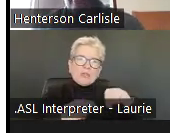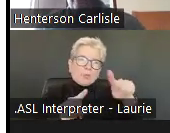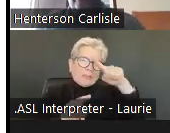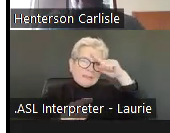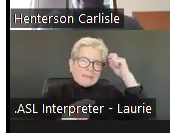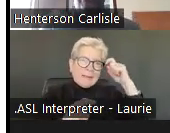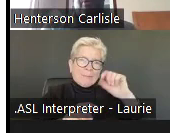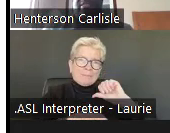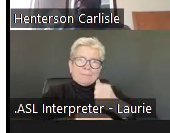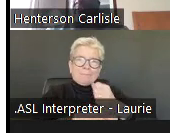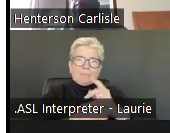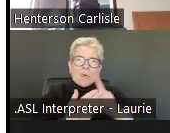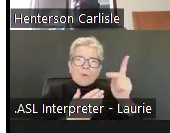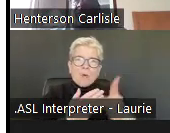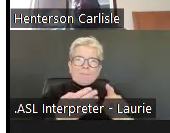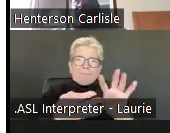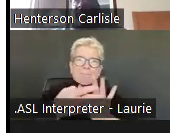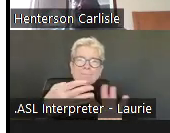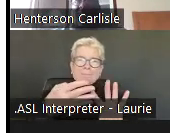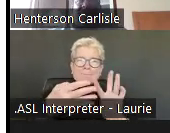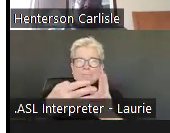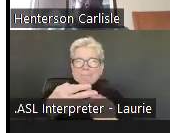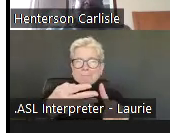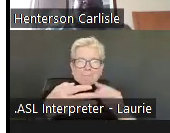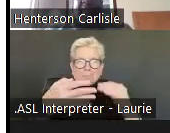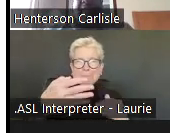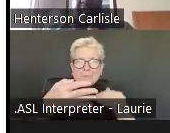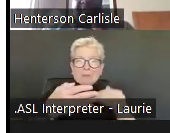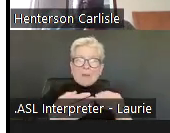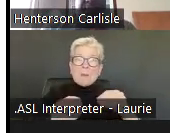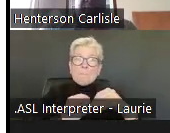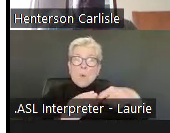is that is more intense for students. There's a lot more academic pieces going